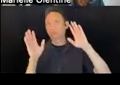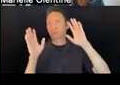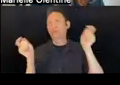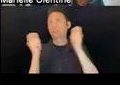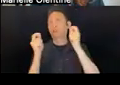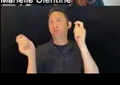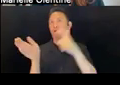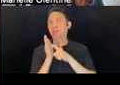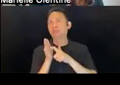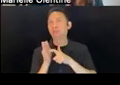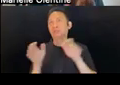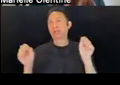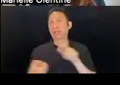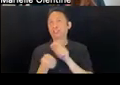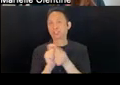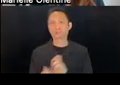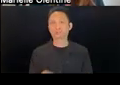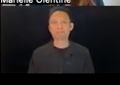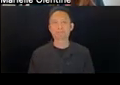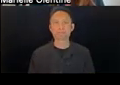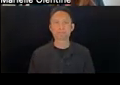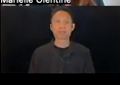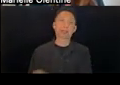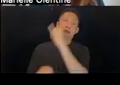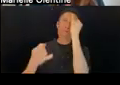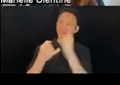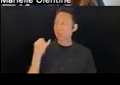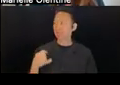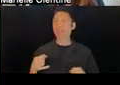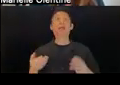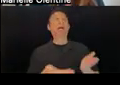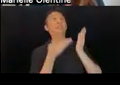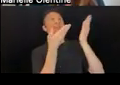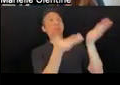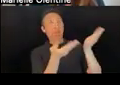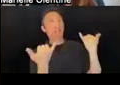In terms of lengths, there's always -- in the U.S.,